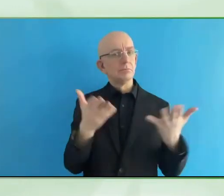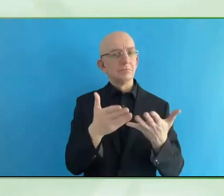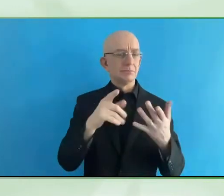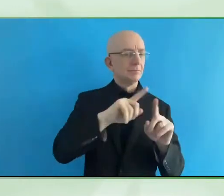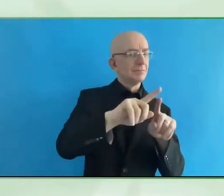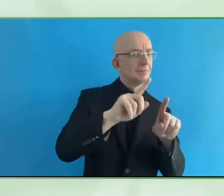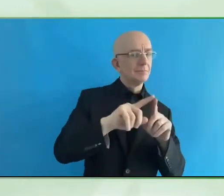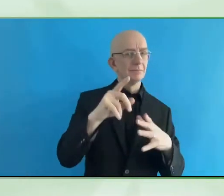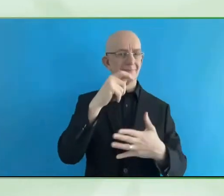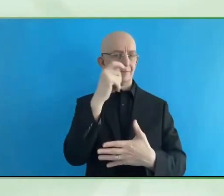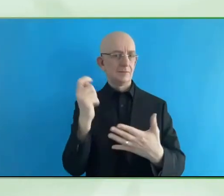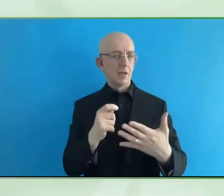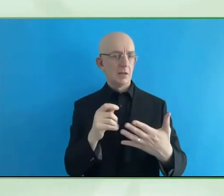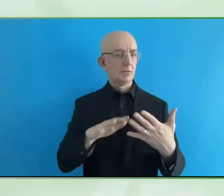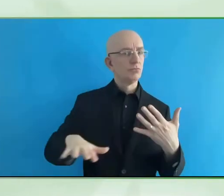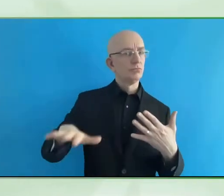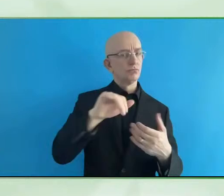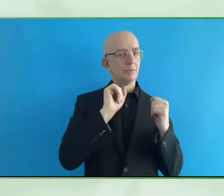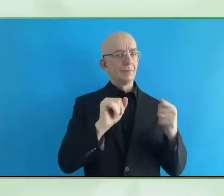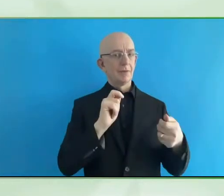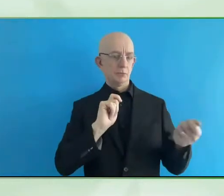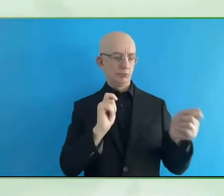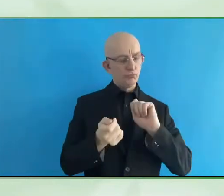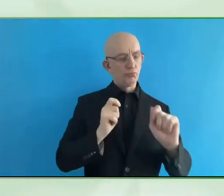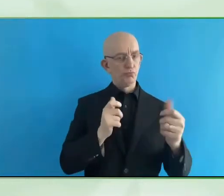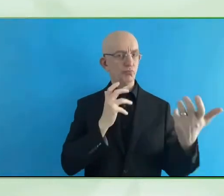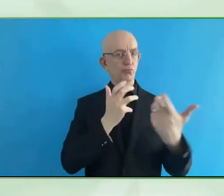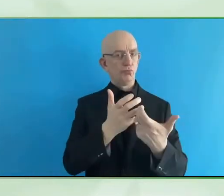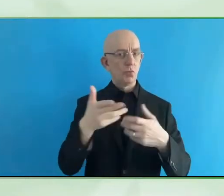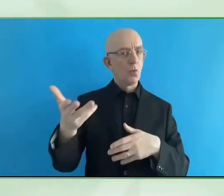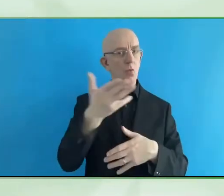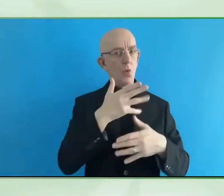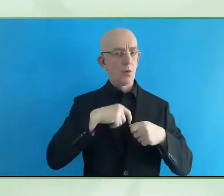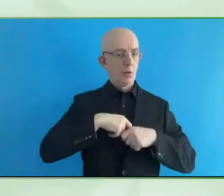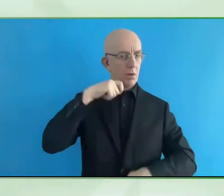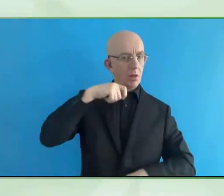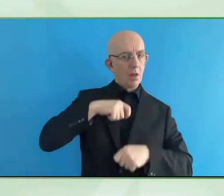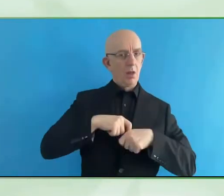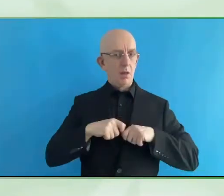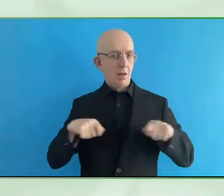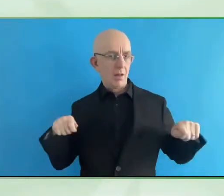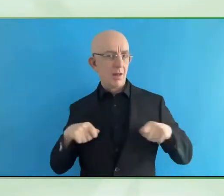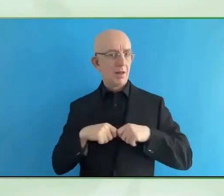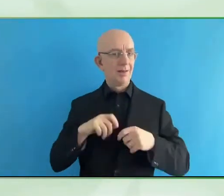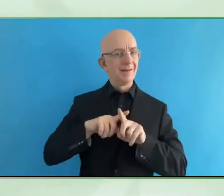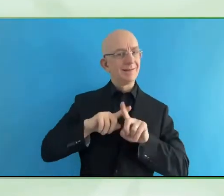But at the same time, not costing the customer money.